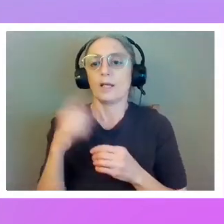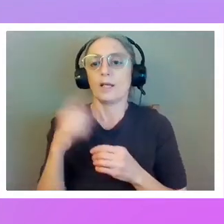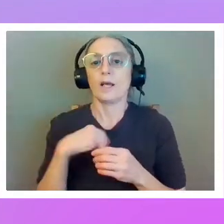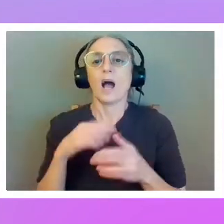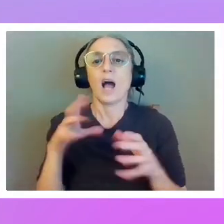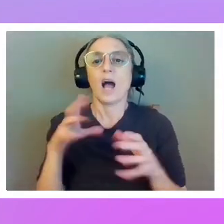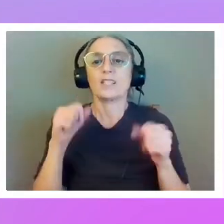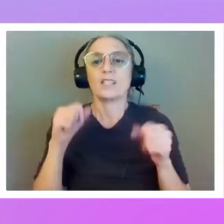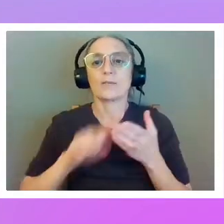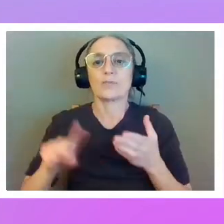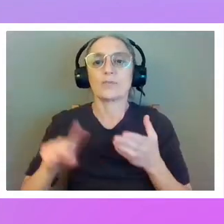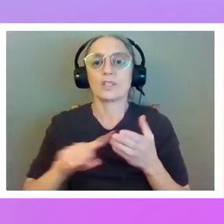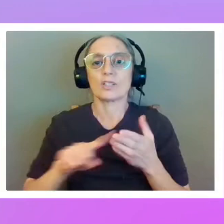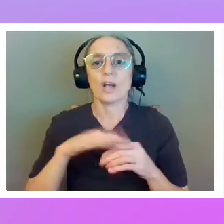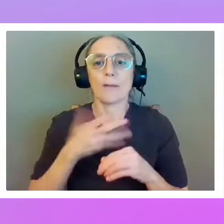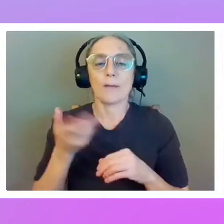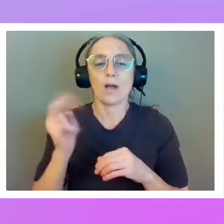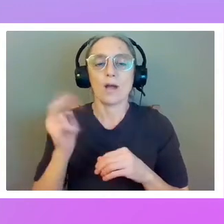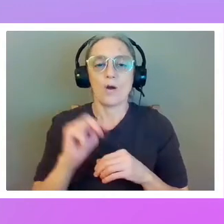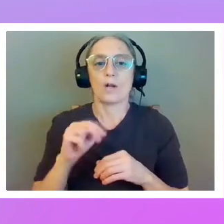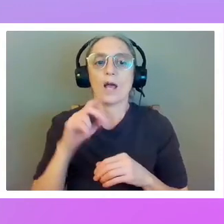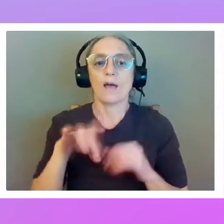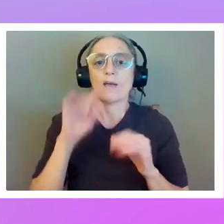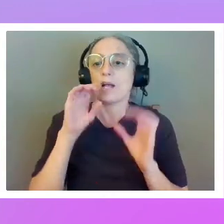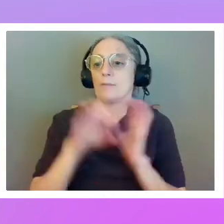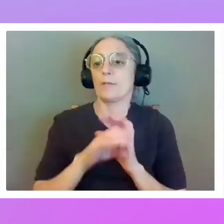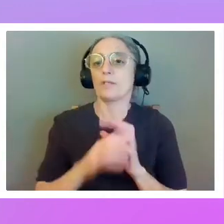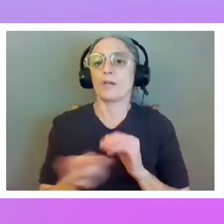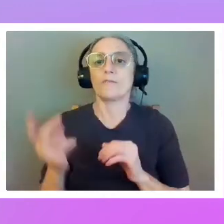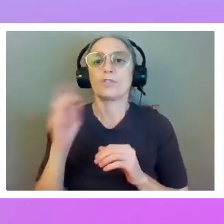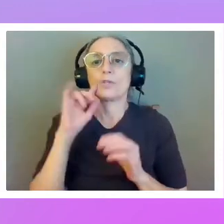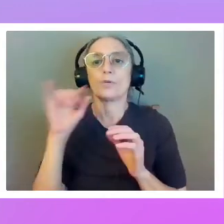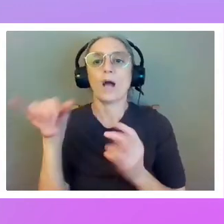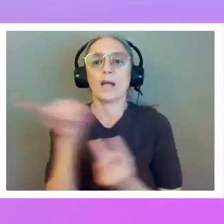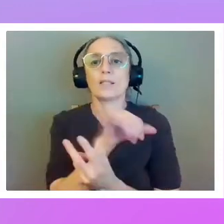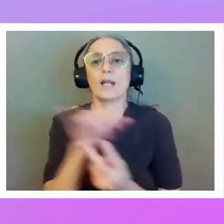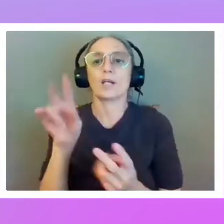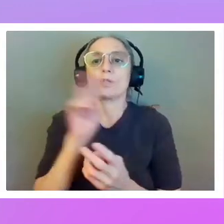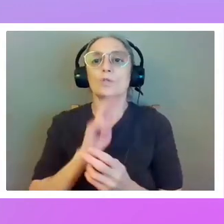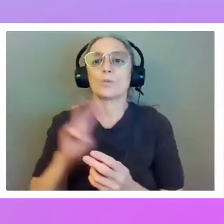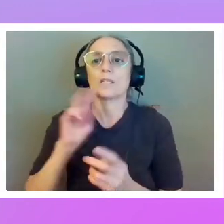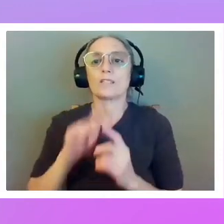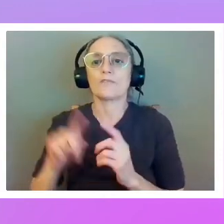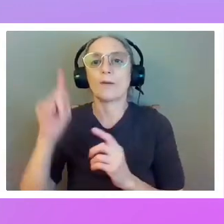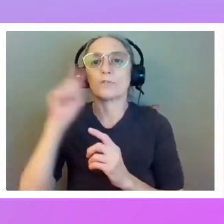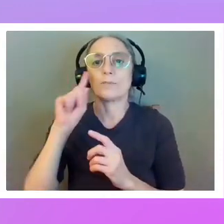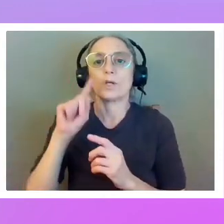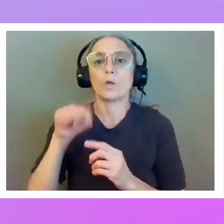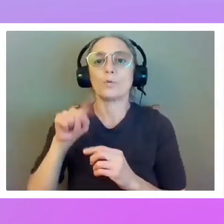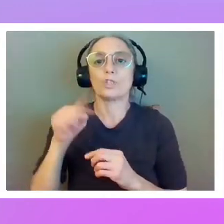and found a picture of two identical twins from Germany who just like me had short arms